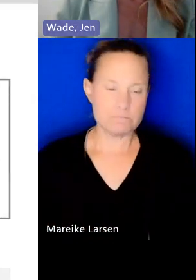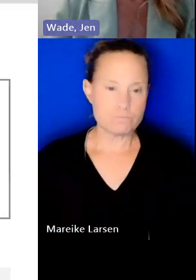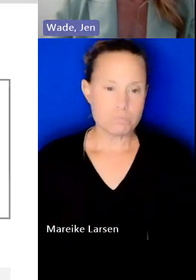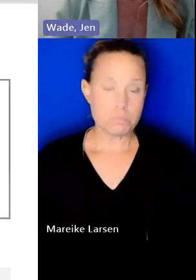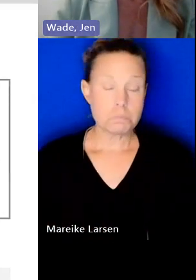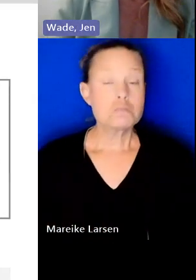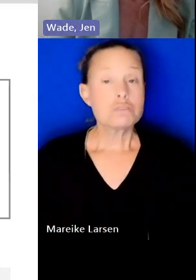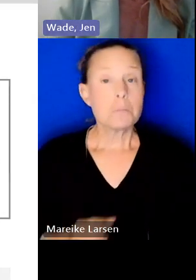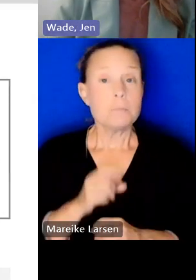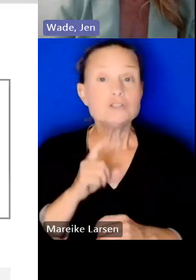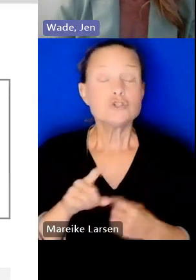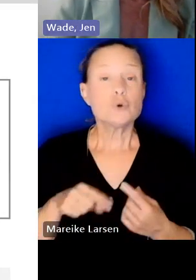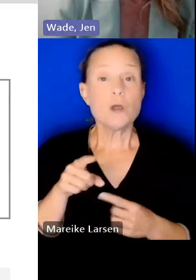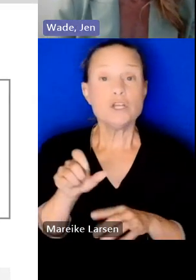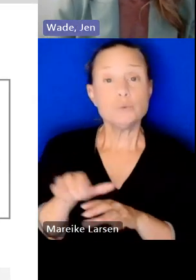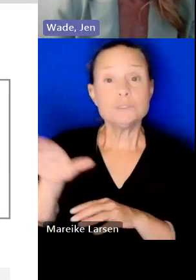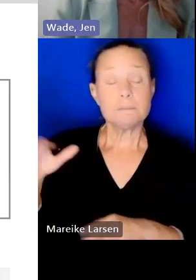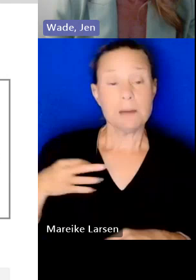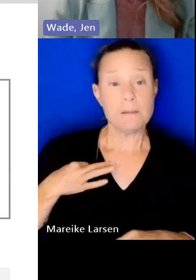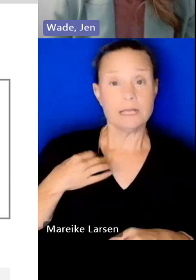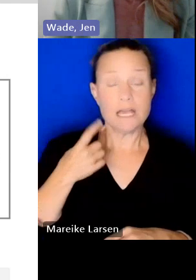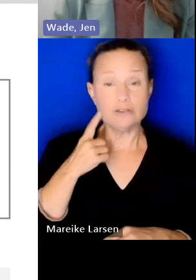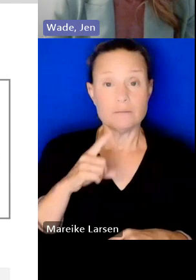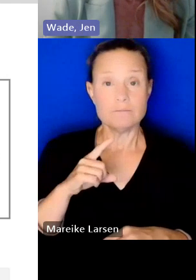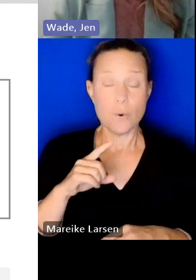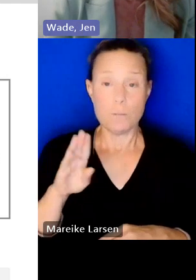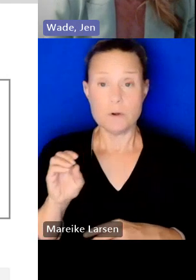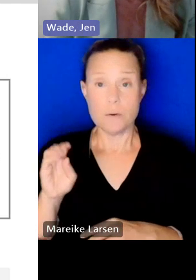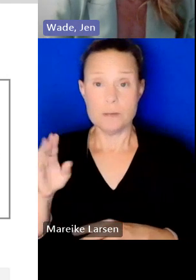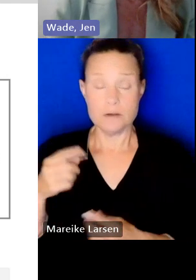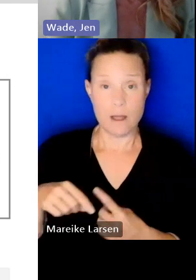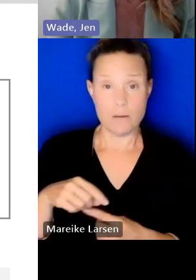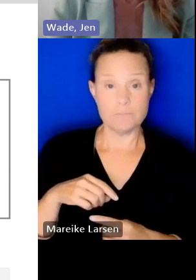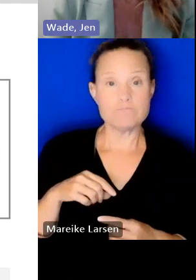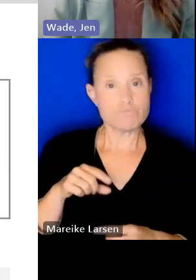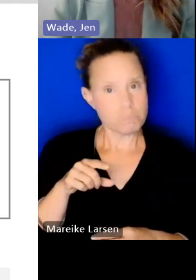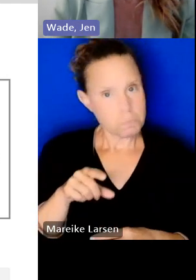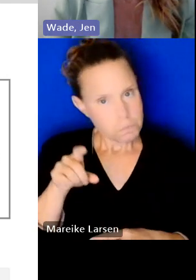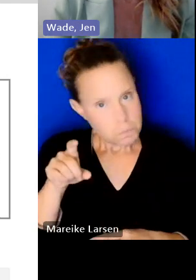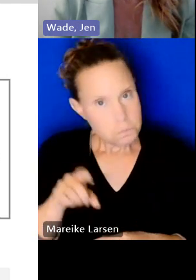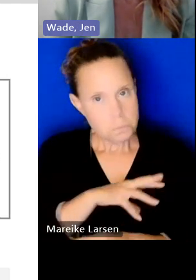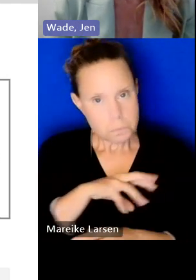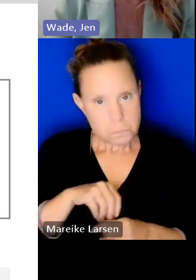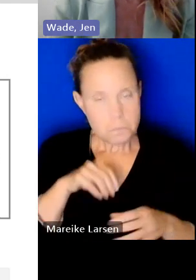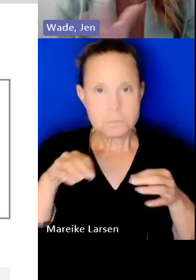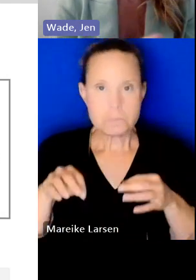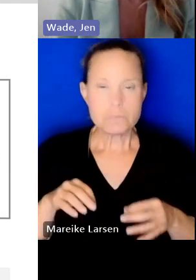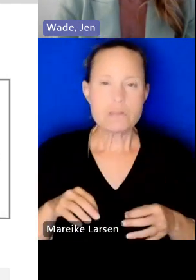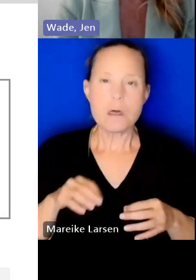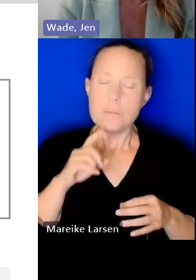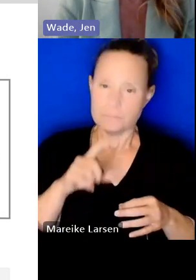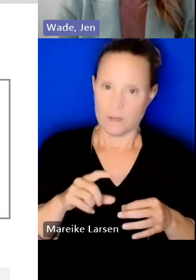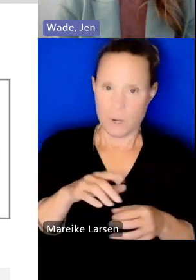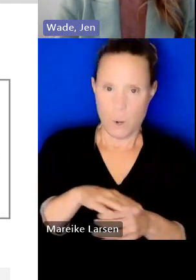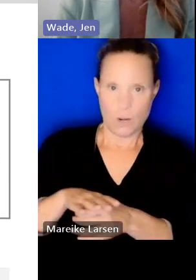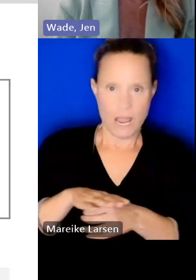And be sure that when you are submitting an application for the benefit of the bargain round that you account for the updated locations within those final